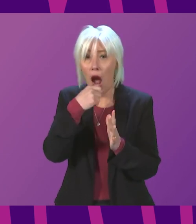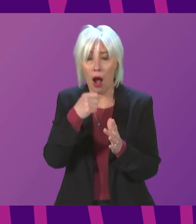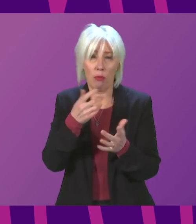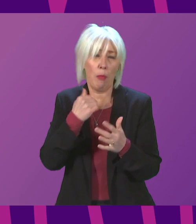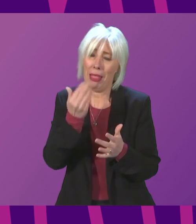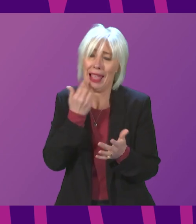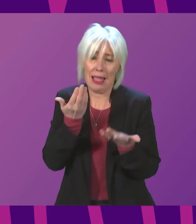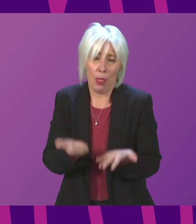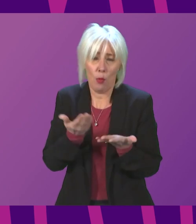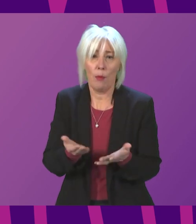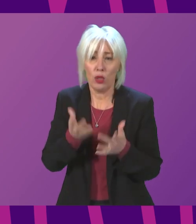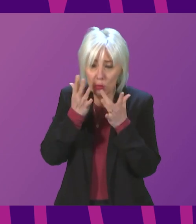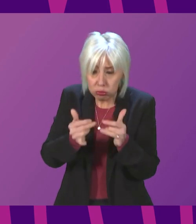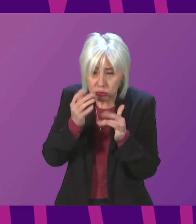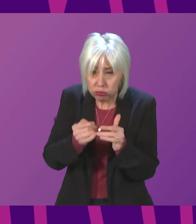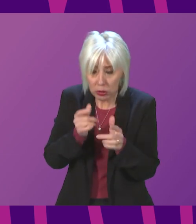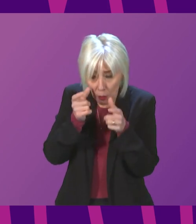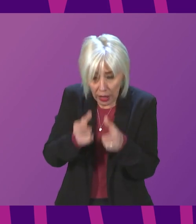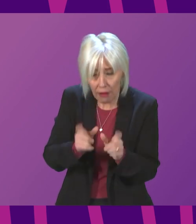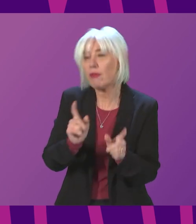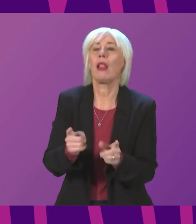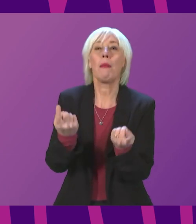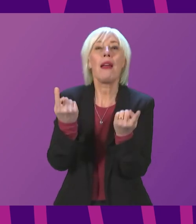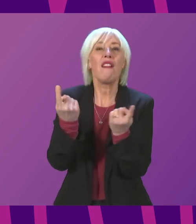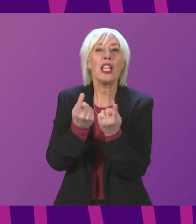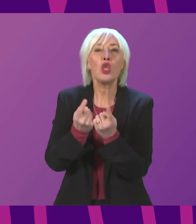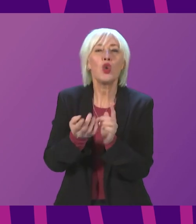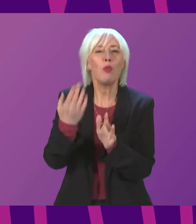very carefully. The situation as regards issues that were being experienced with turnaround